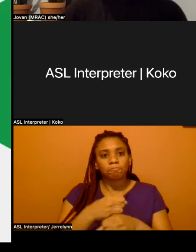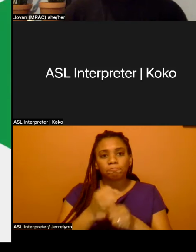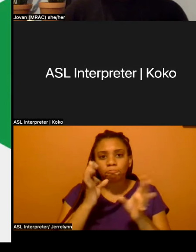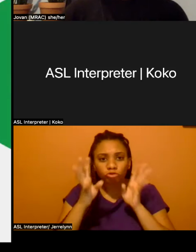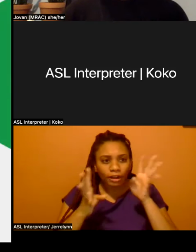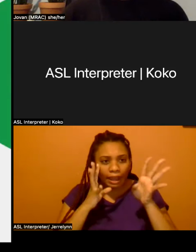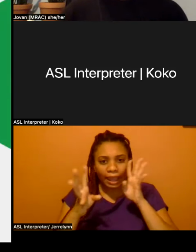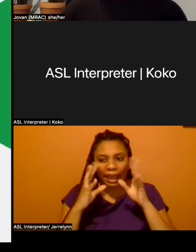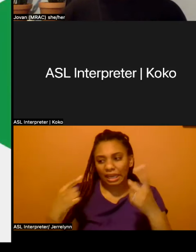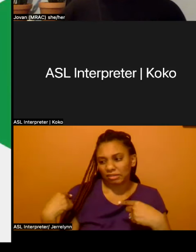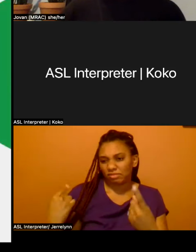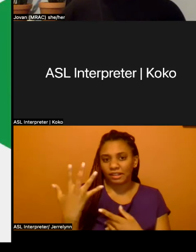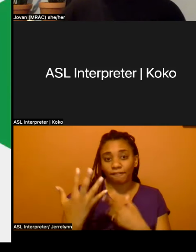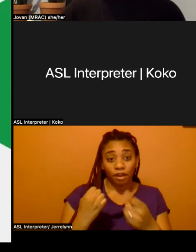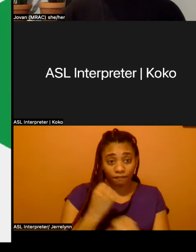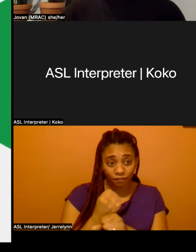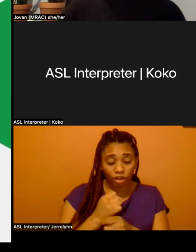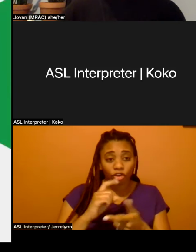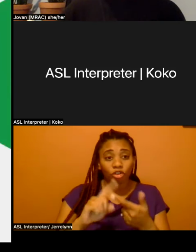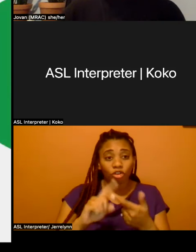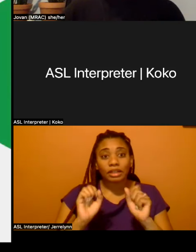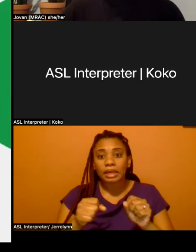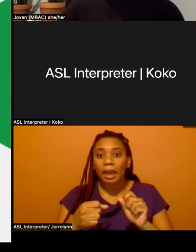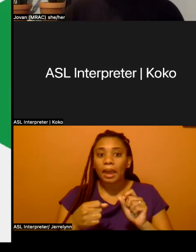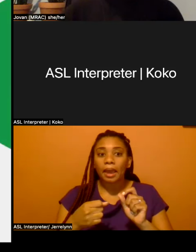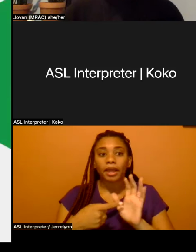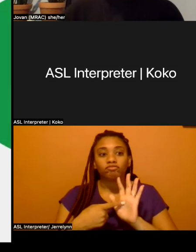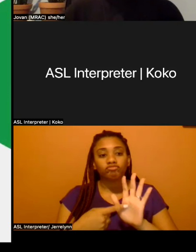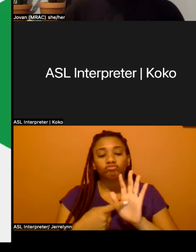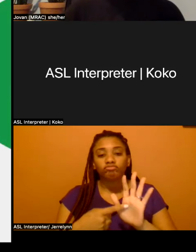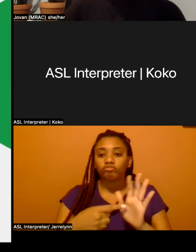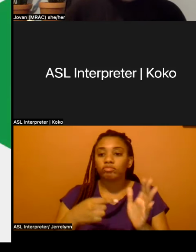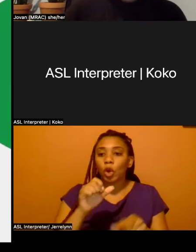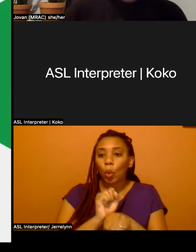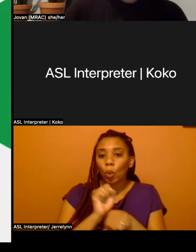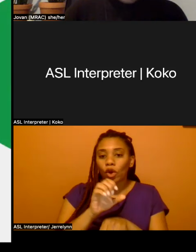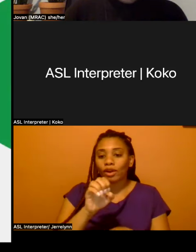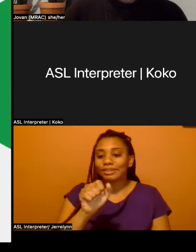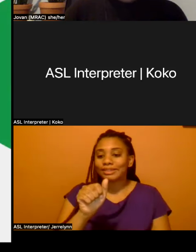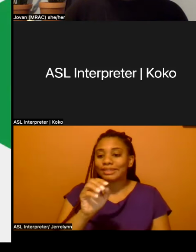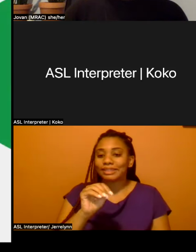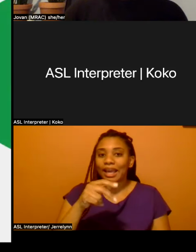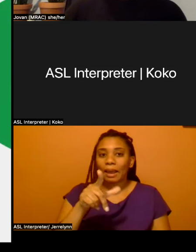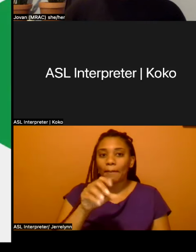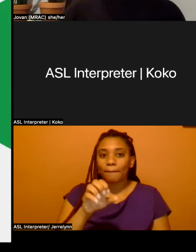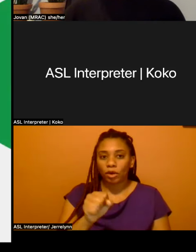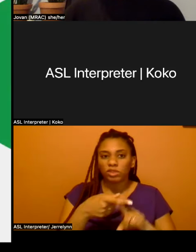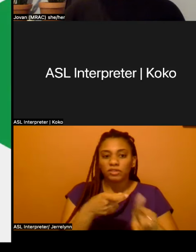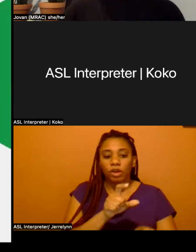and must be able to provide work samples, that have been created between 2017 and 2022.